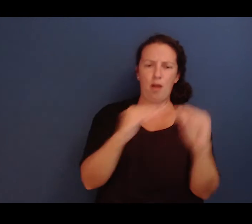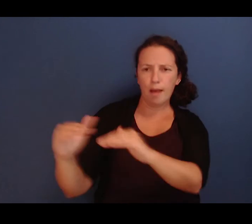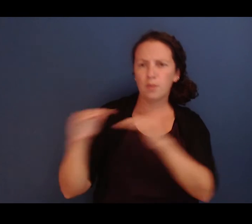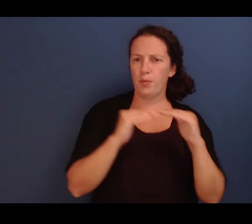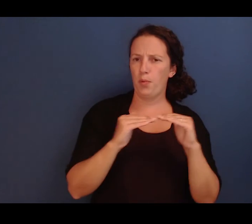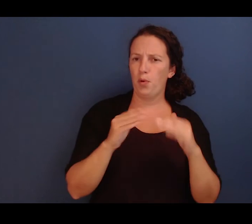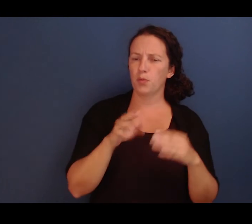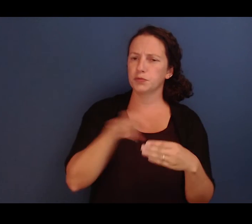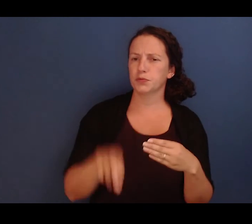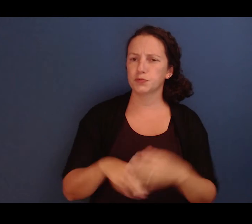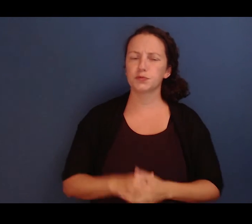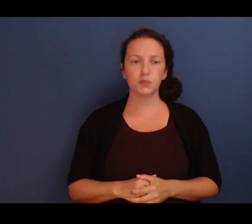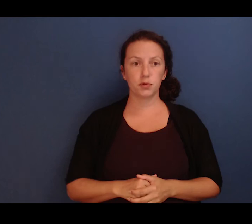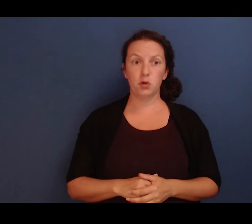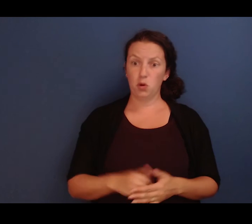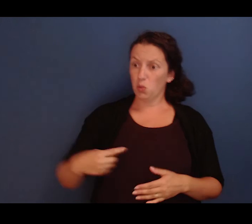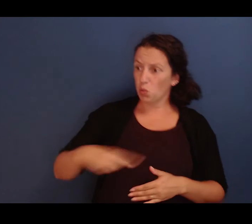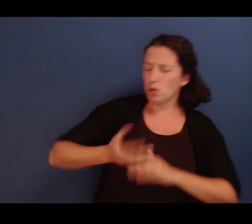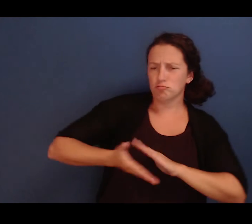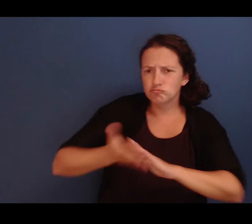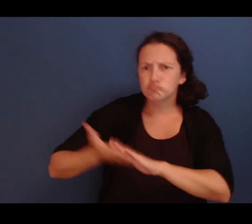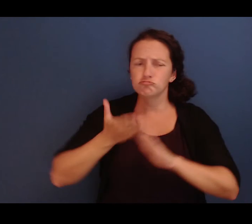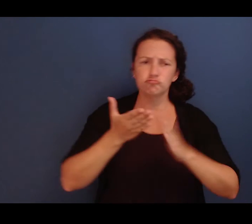the college running and we need to have a seat at the table.